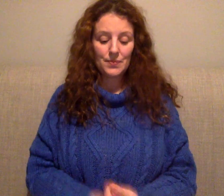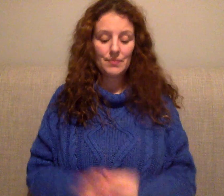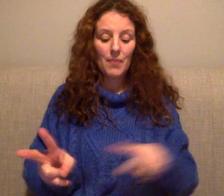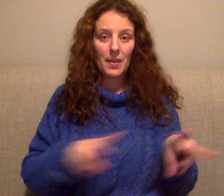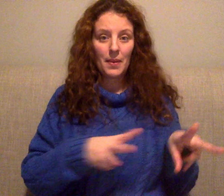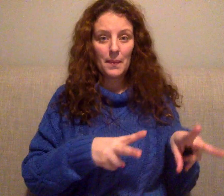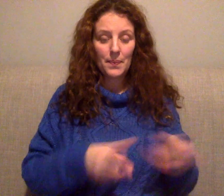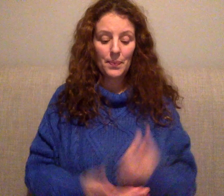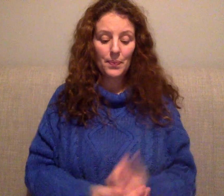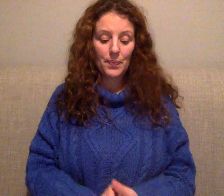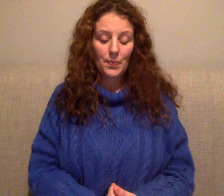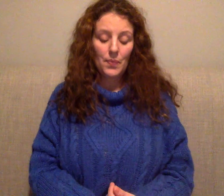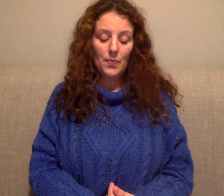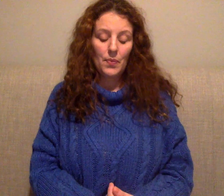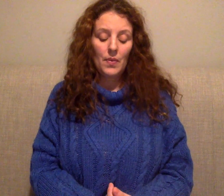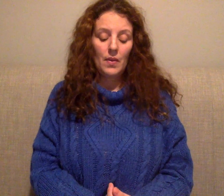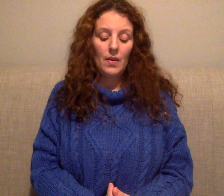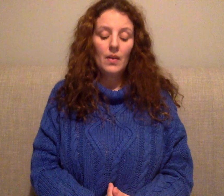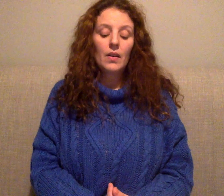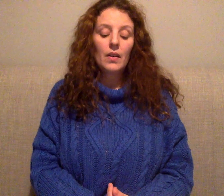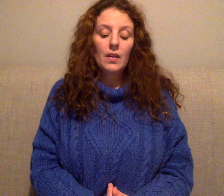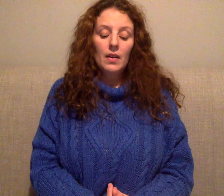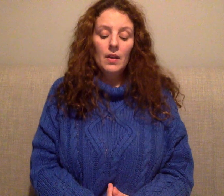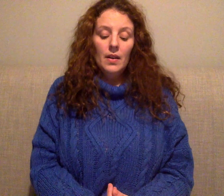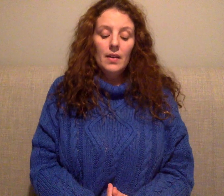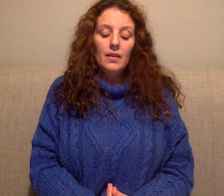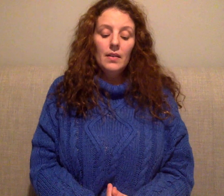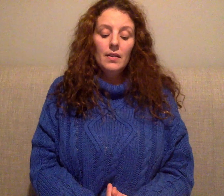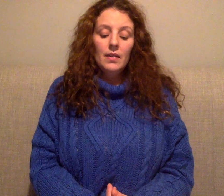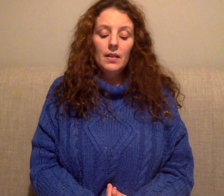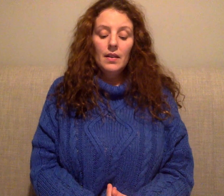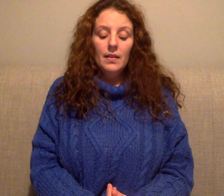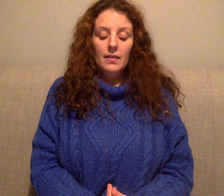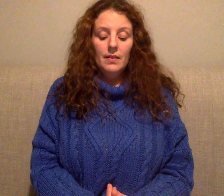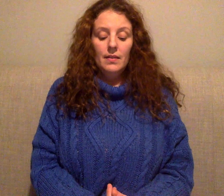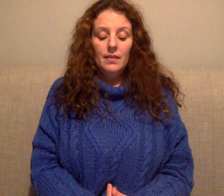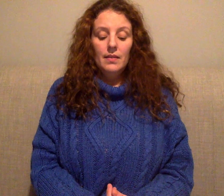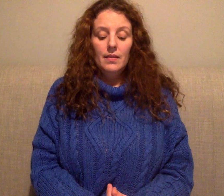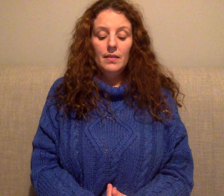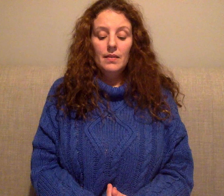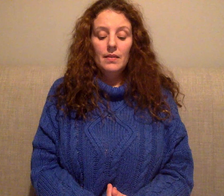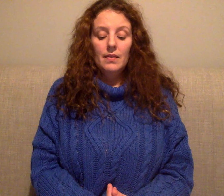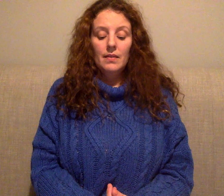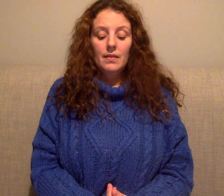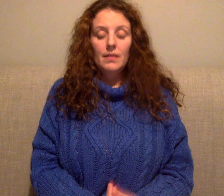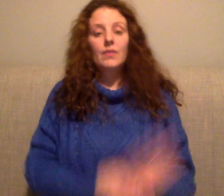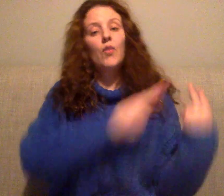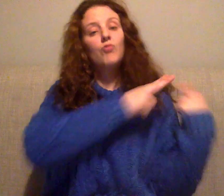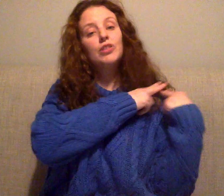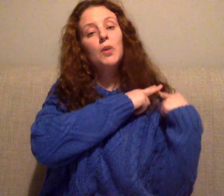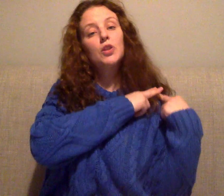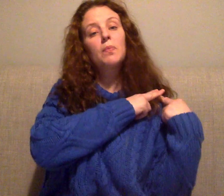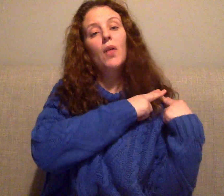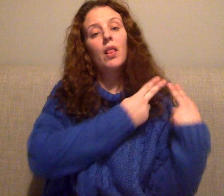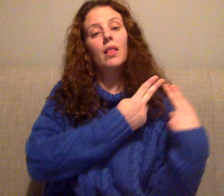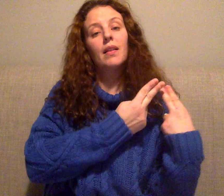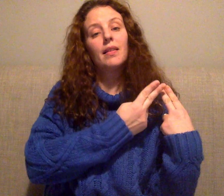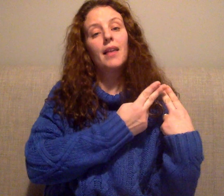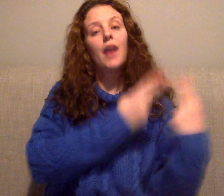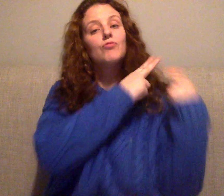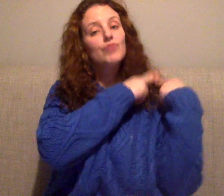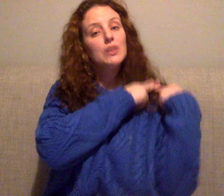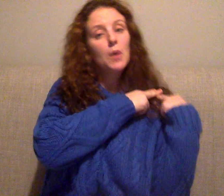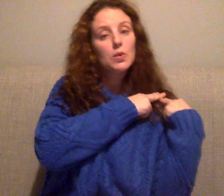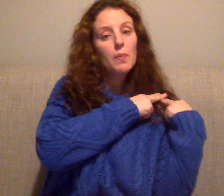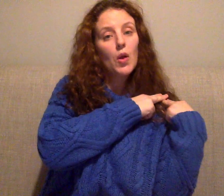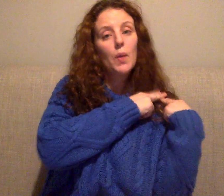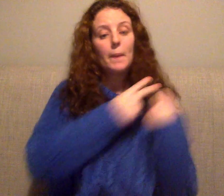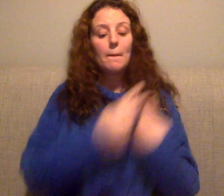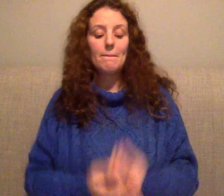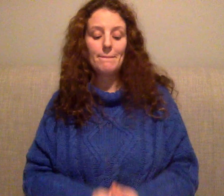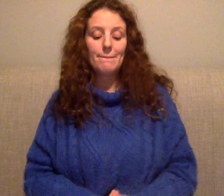RESPONSIBLE